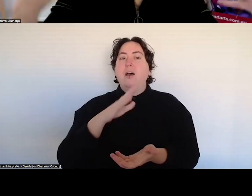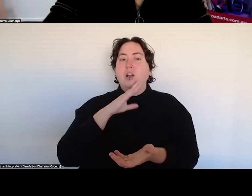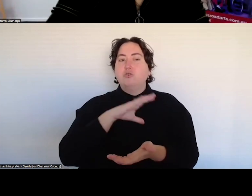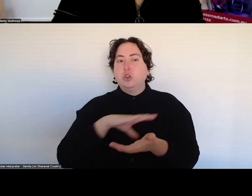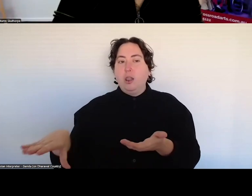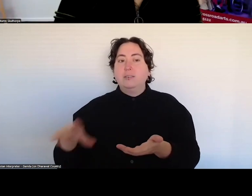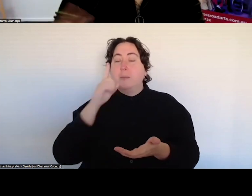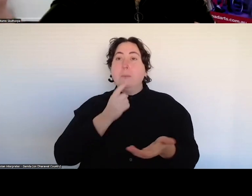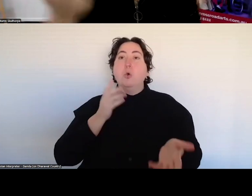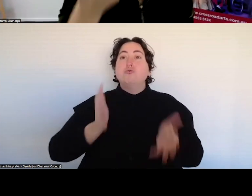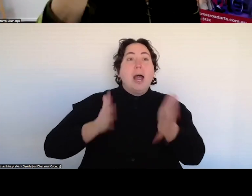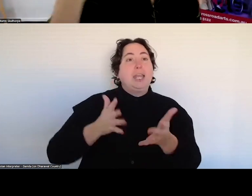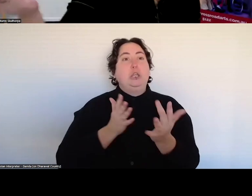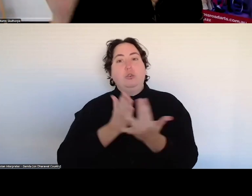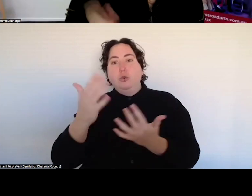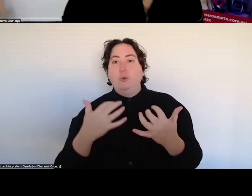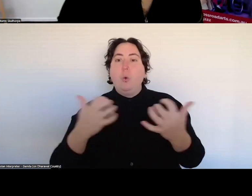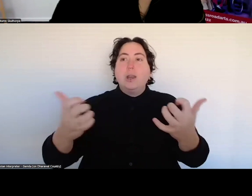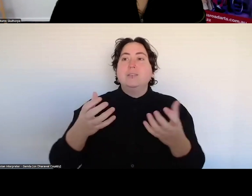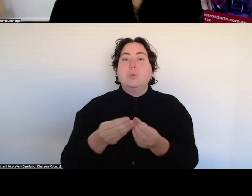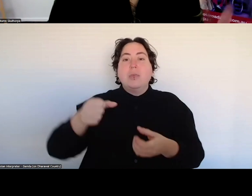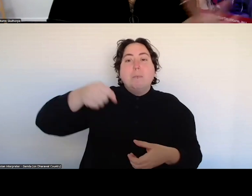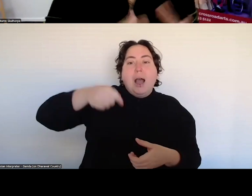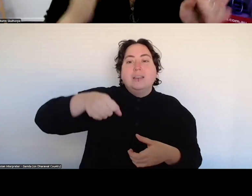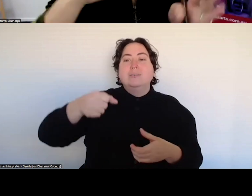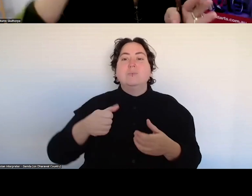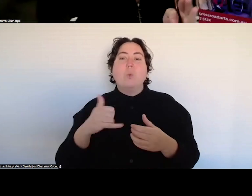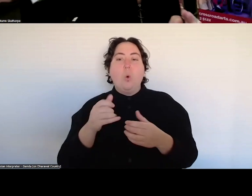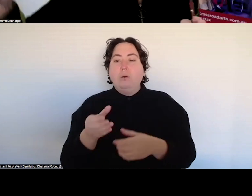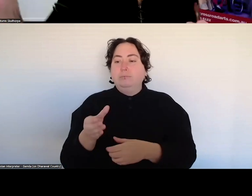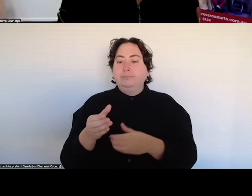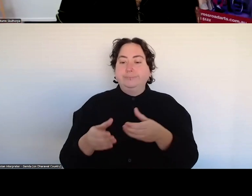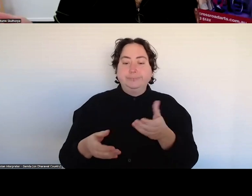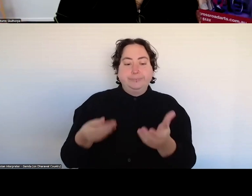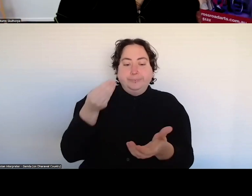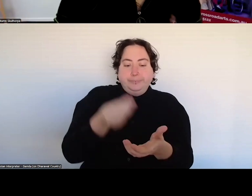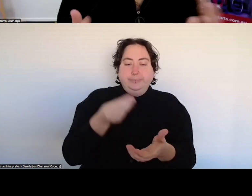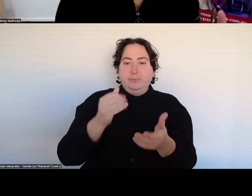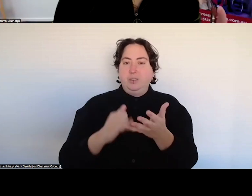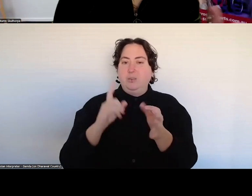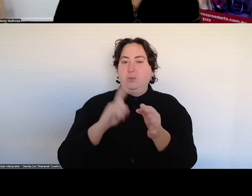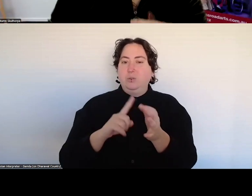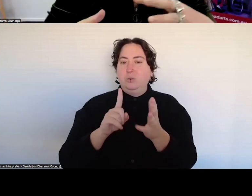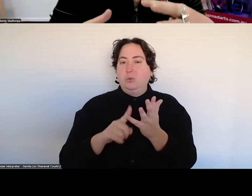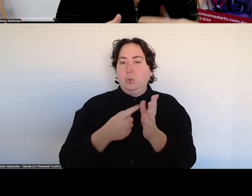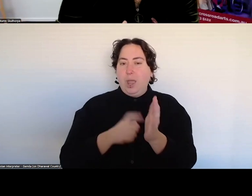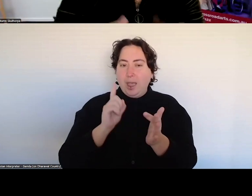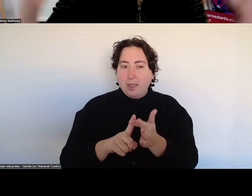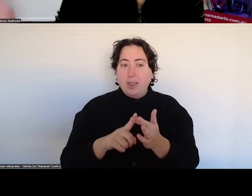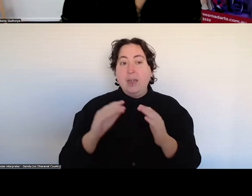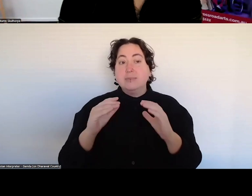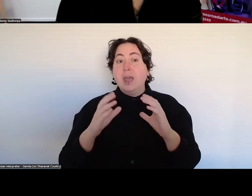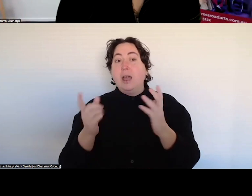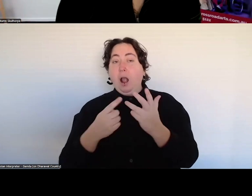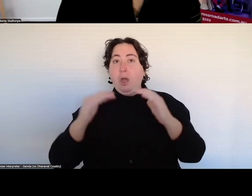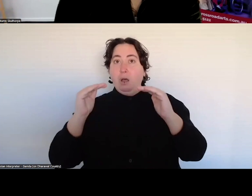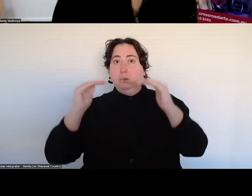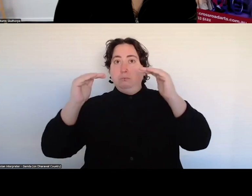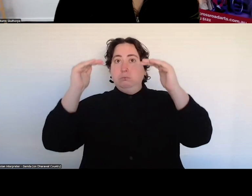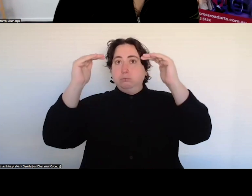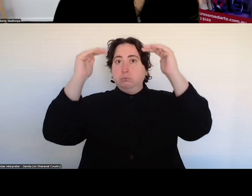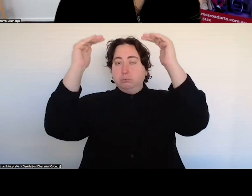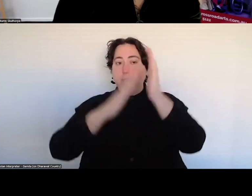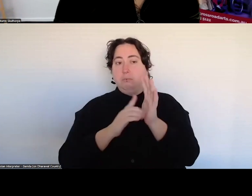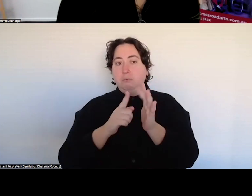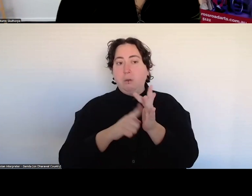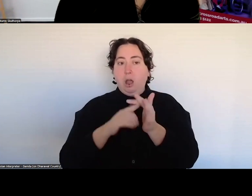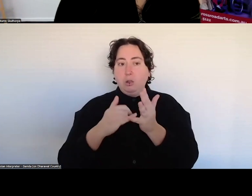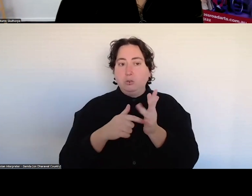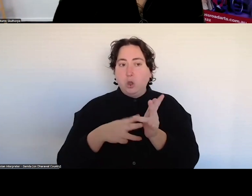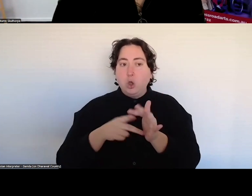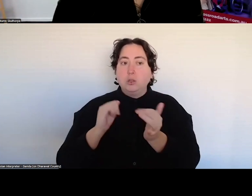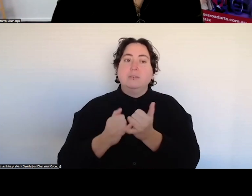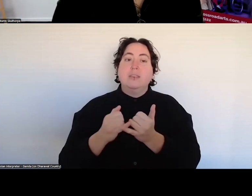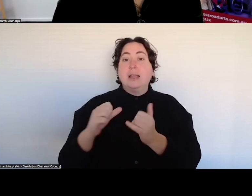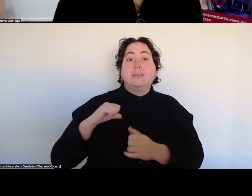the crowd with buckets and Square readers, staff or people of significance in the community, and